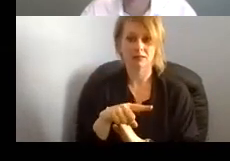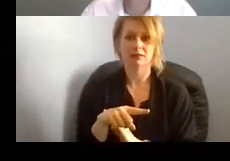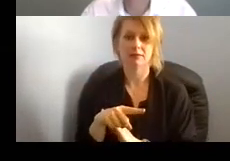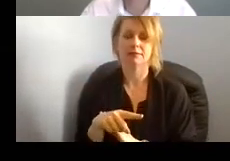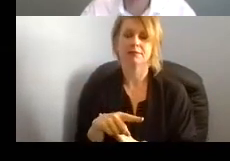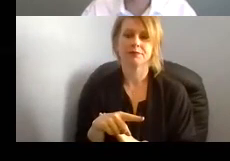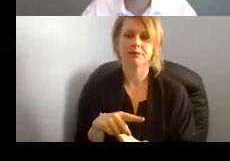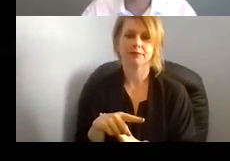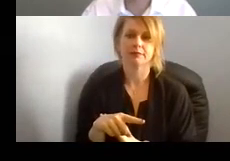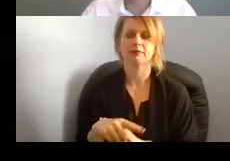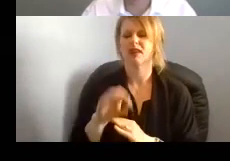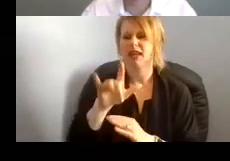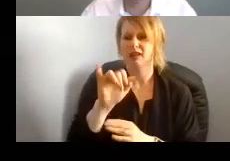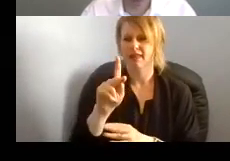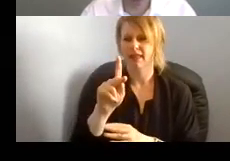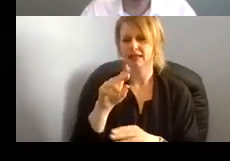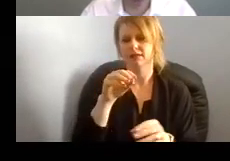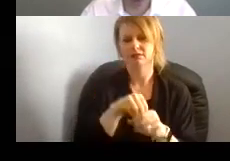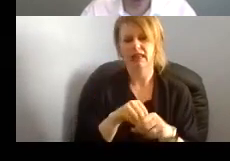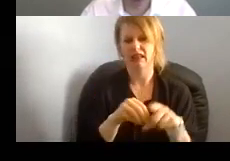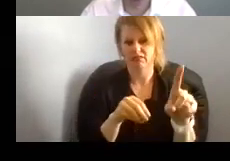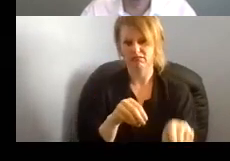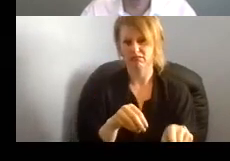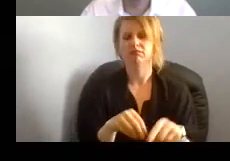And the link is in the material I’m going to refer to at the end.